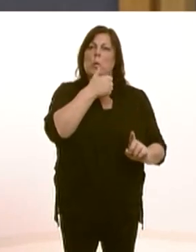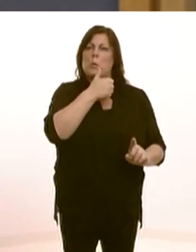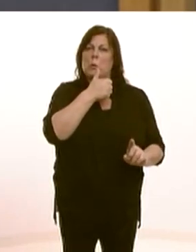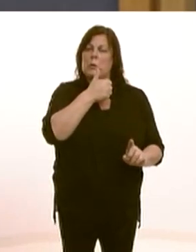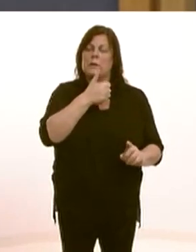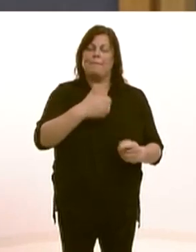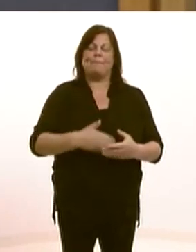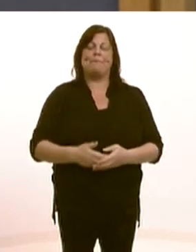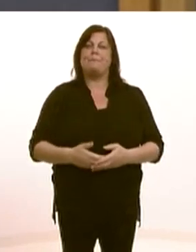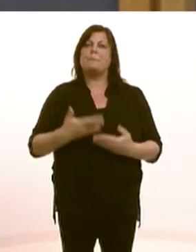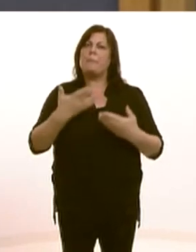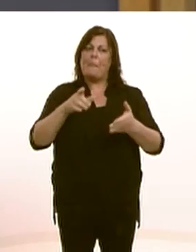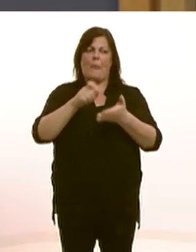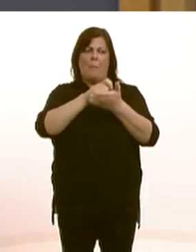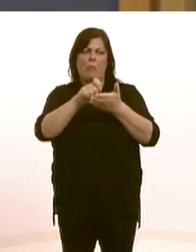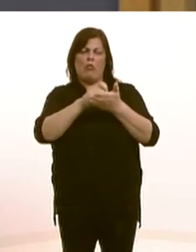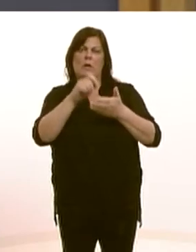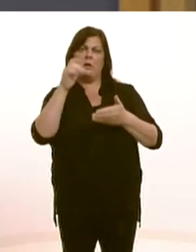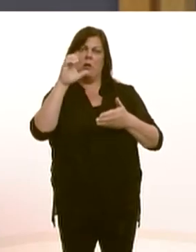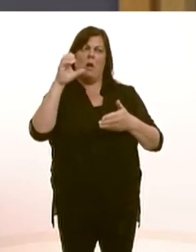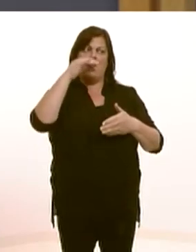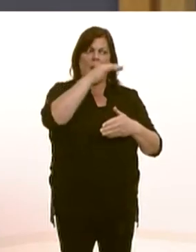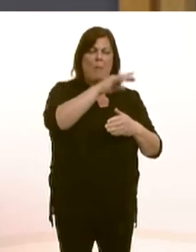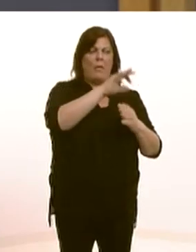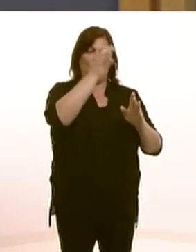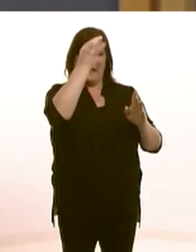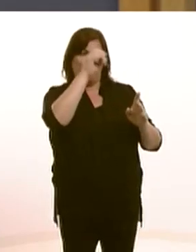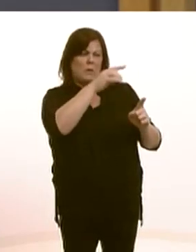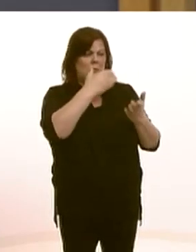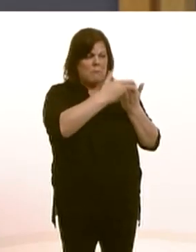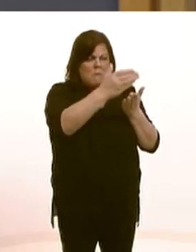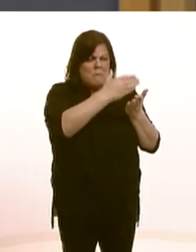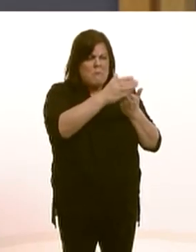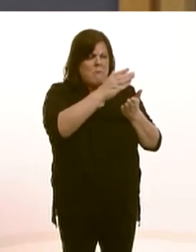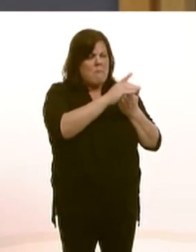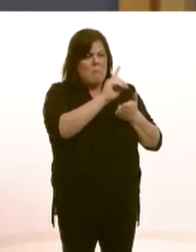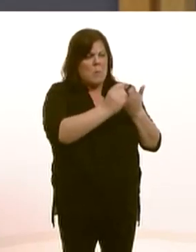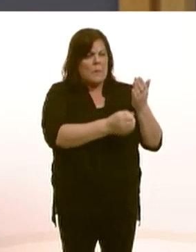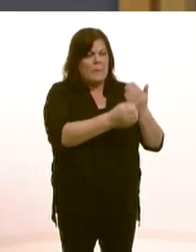Iíve written to Carmarthenshire County Council to try and clarify whatís going on, but particularly,